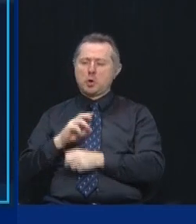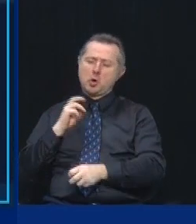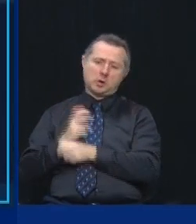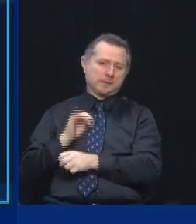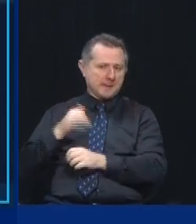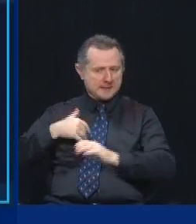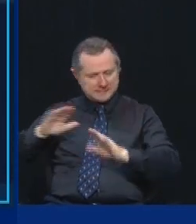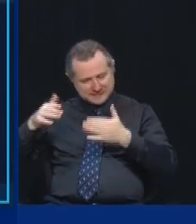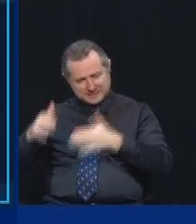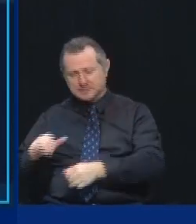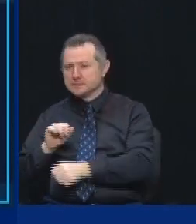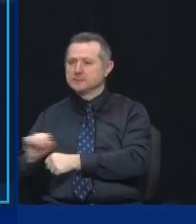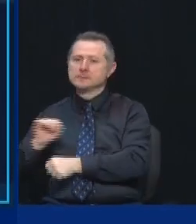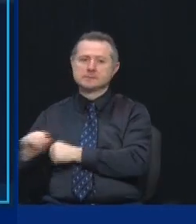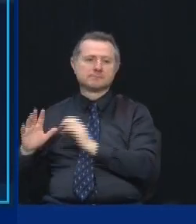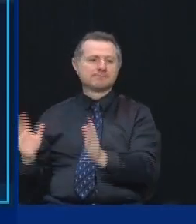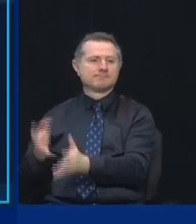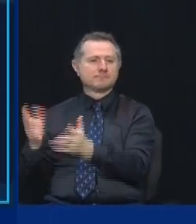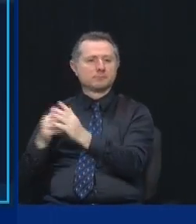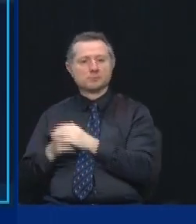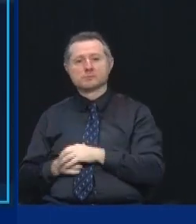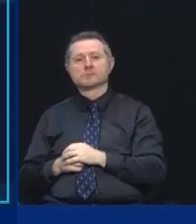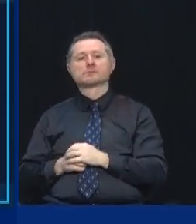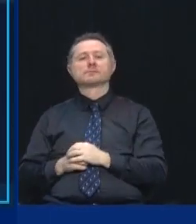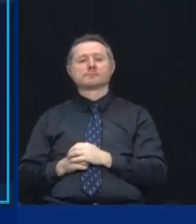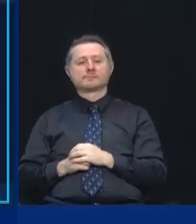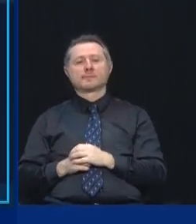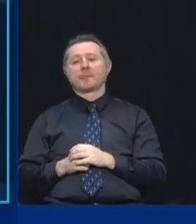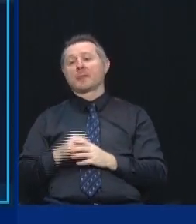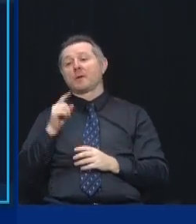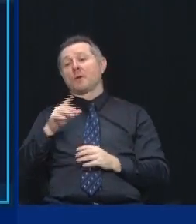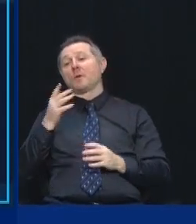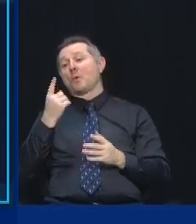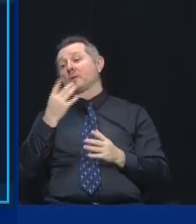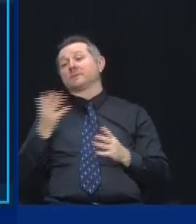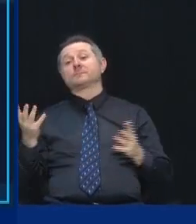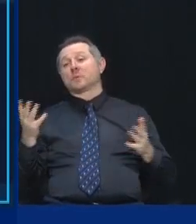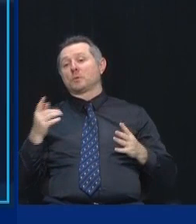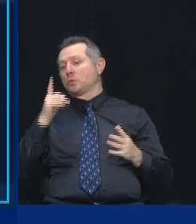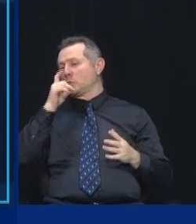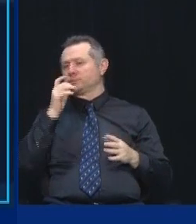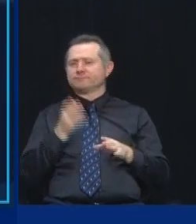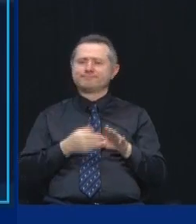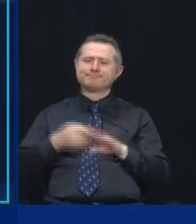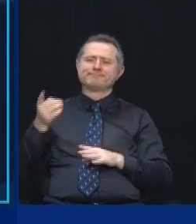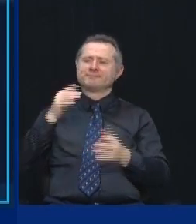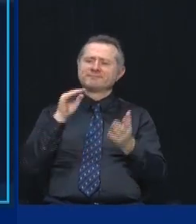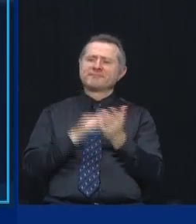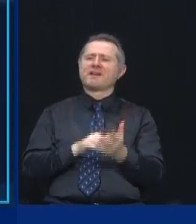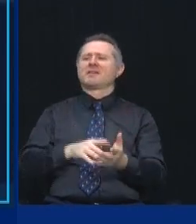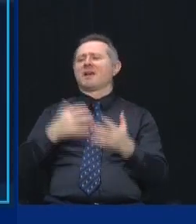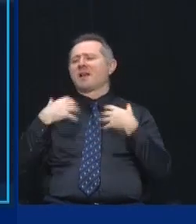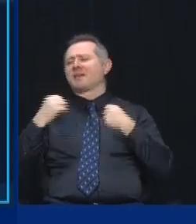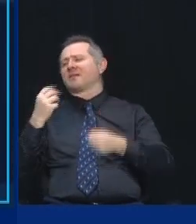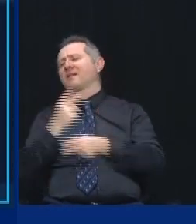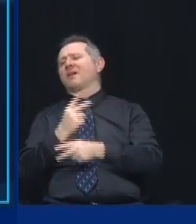THE DOUBTFUL, VACCINE HESITANT, ANTI-VAXXERS ARE ABOUT 20% OF THE POPULATION. THAT'S GOING TO BE A HARD POPULATION TO REACH. BUT WE'RE WORKING ON IT OVER